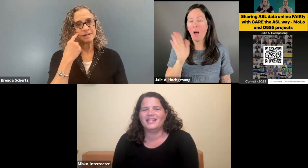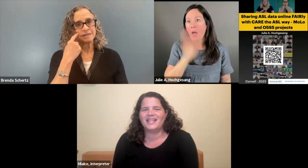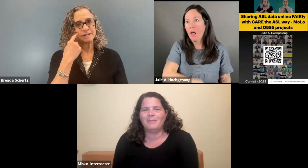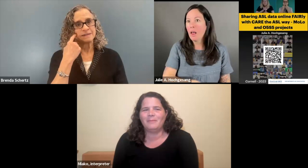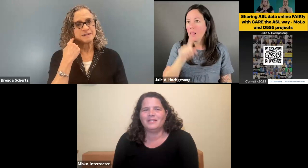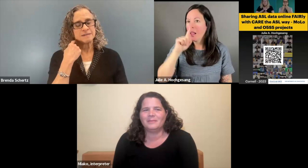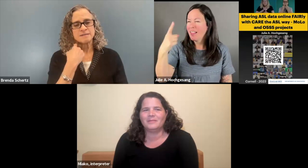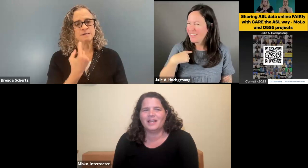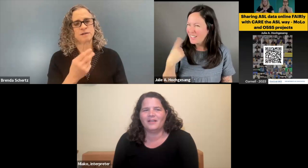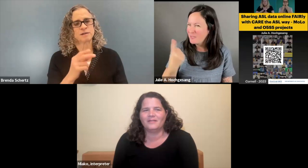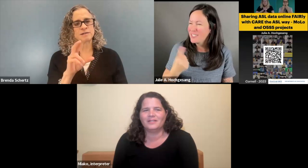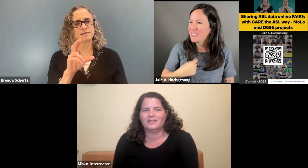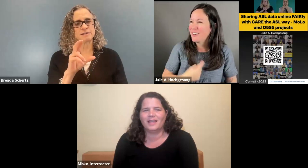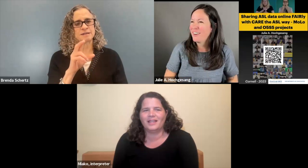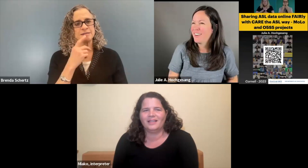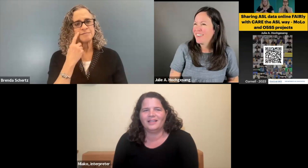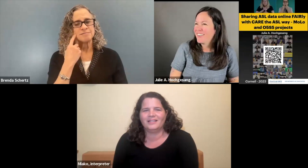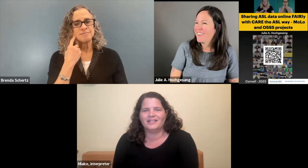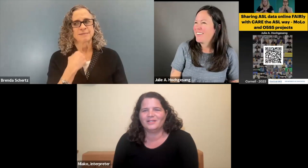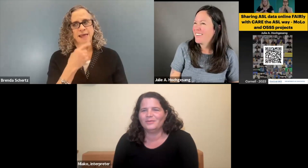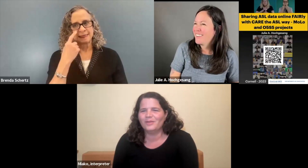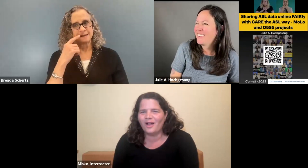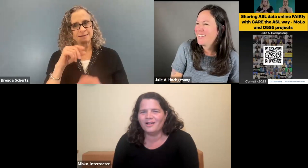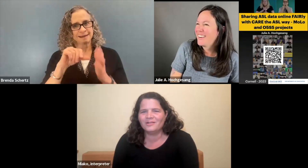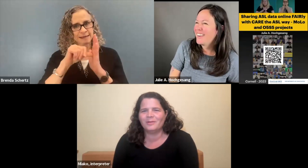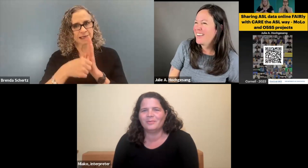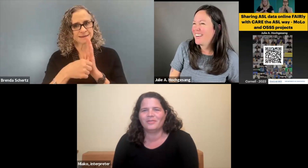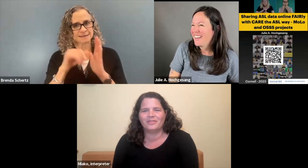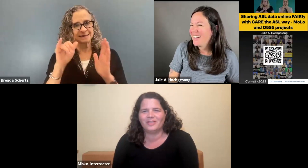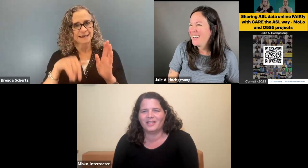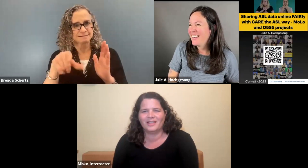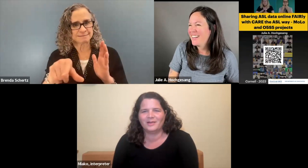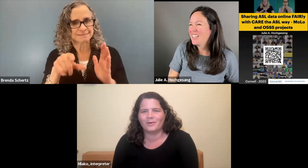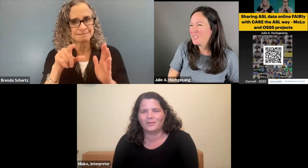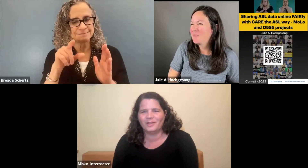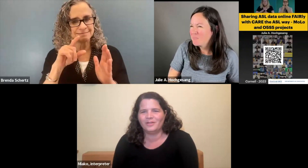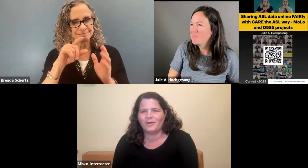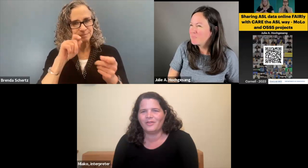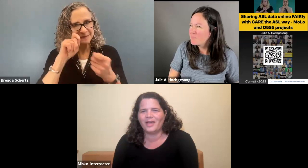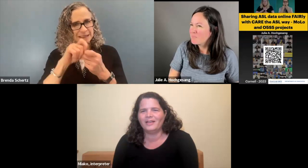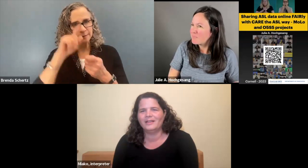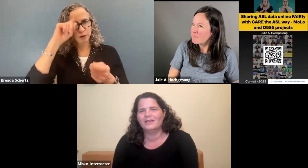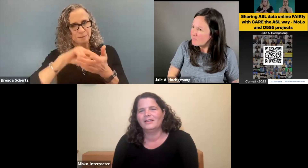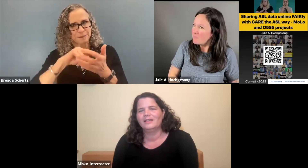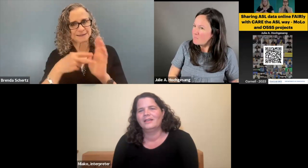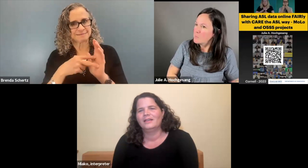statements themselves like is it too long do people think they don't want to read through all that